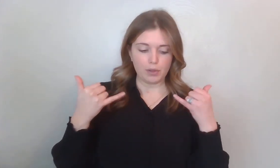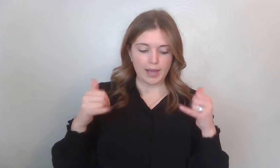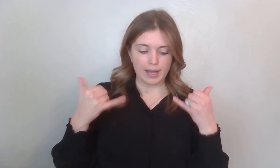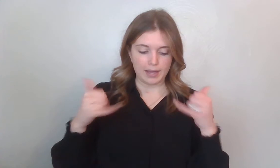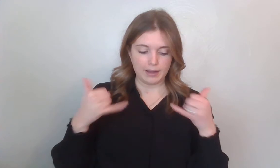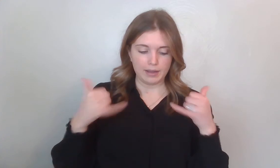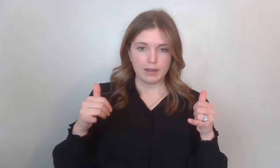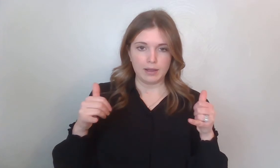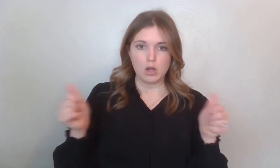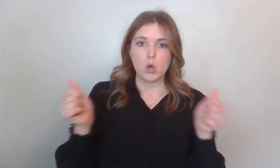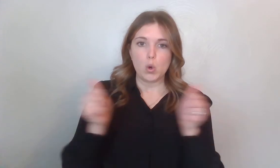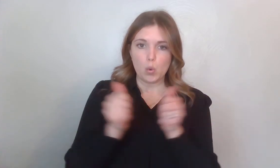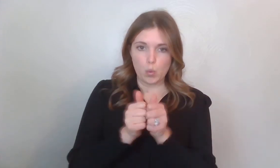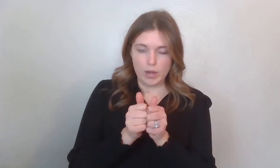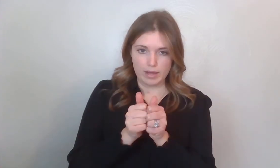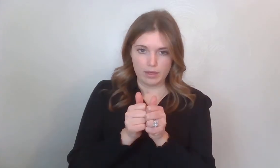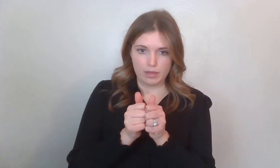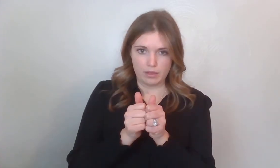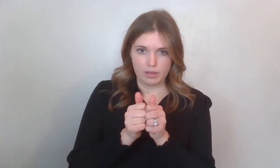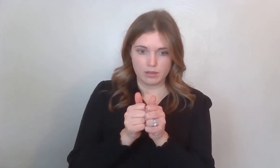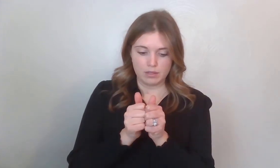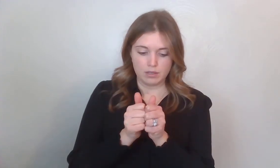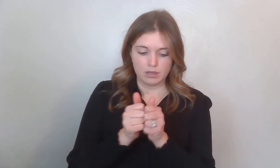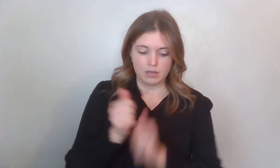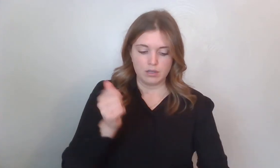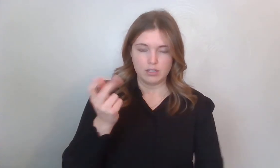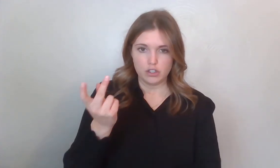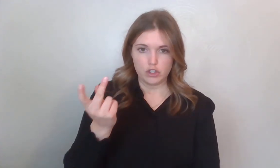PLAY WITH DOG